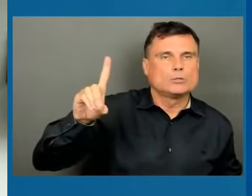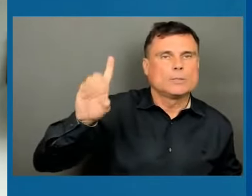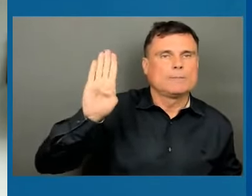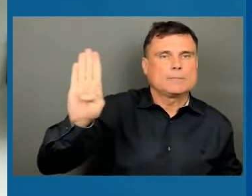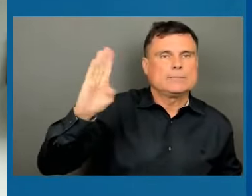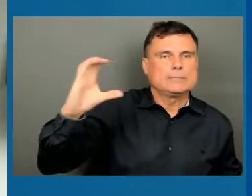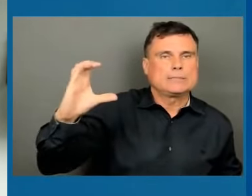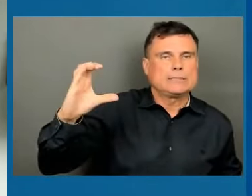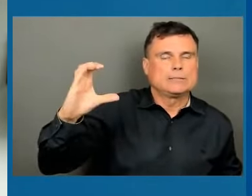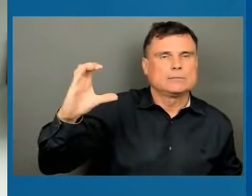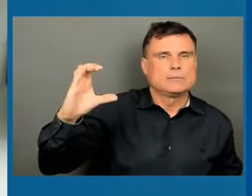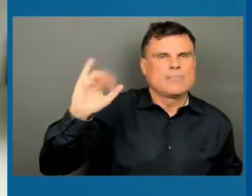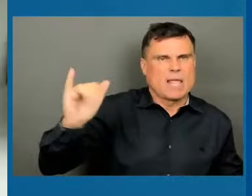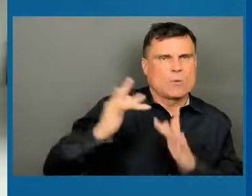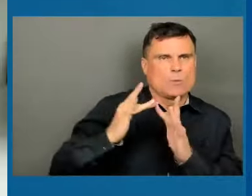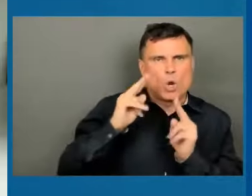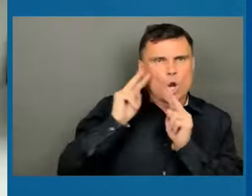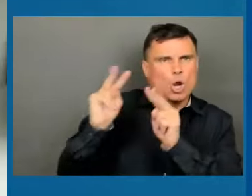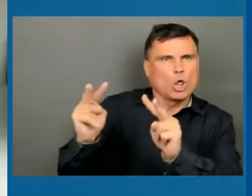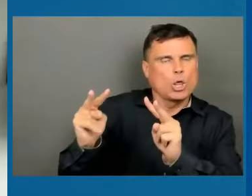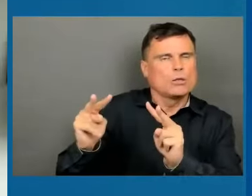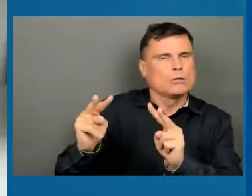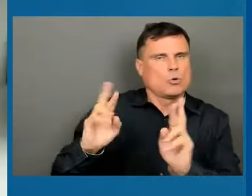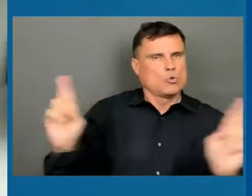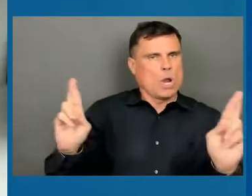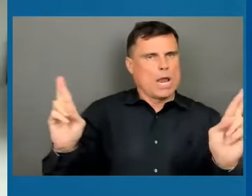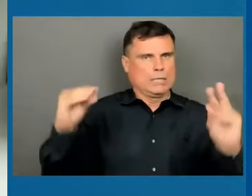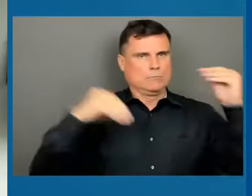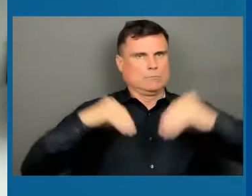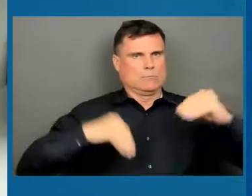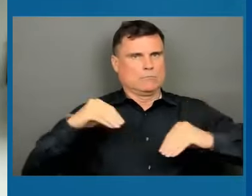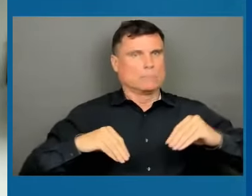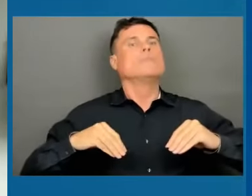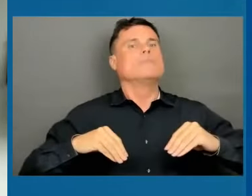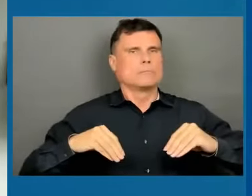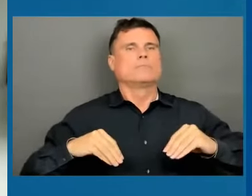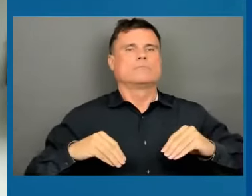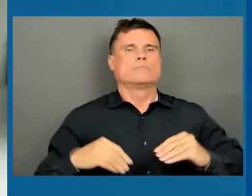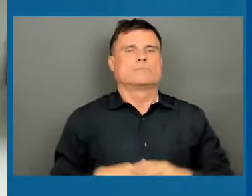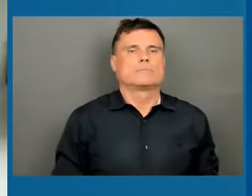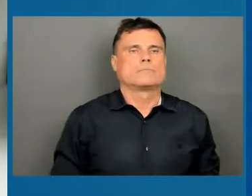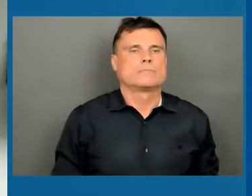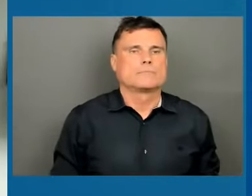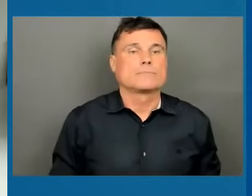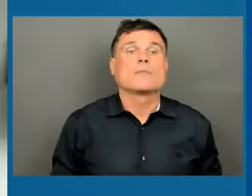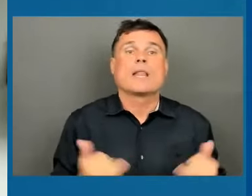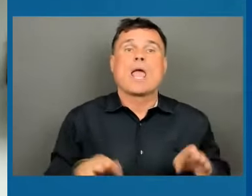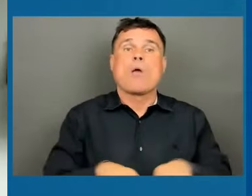queue. You will be limited to one question and one fo follow-up. CBC, Za ra, please